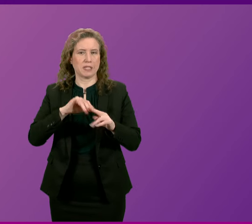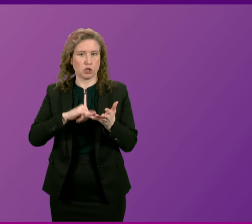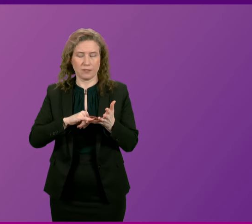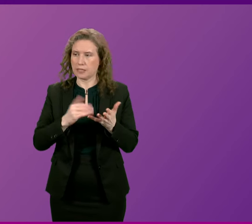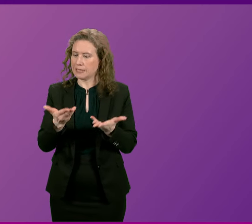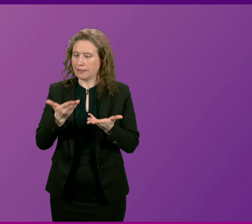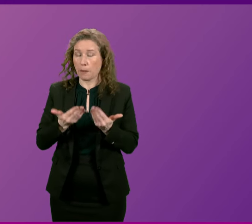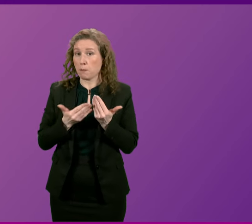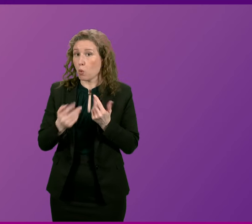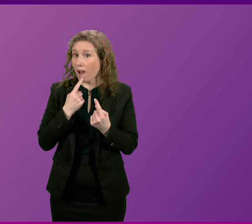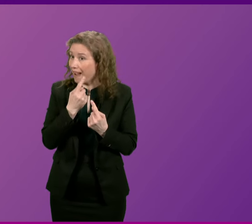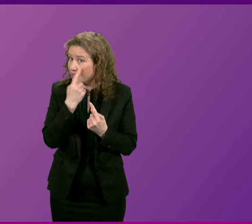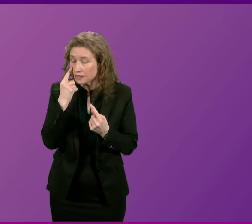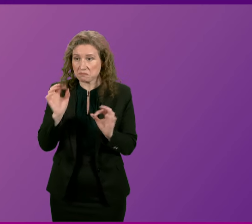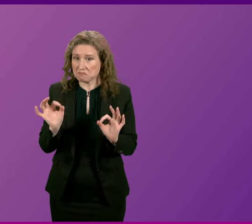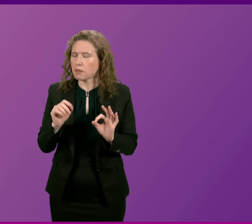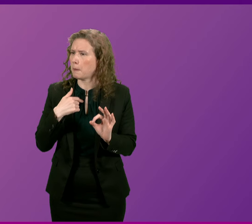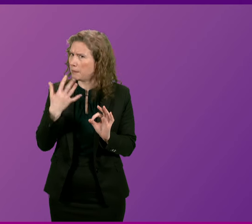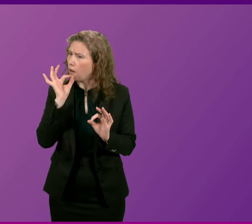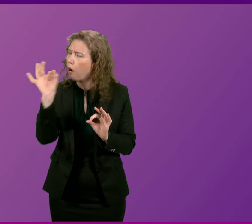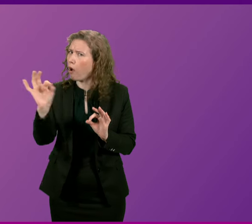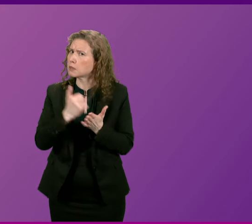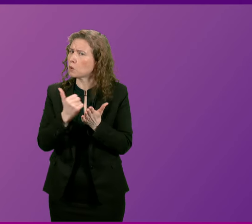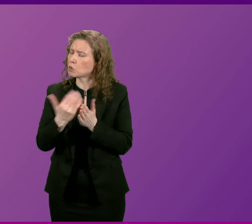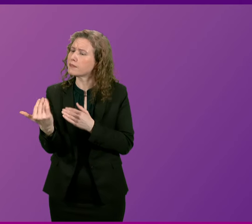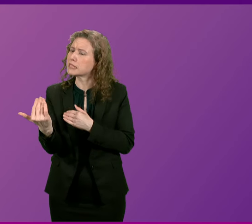further evidence that had been promised by the Post Office to demonstrate that